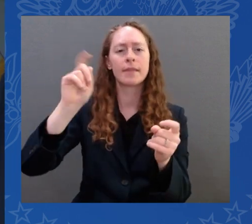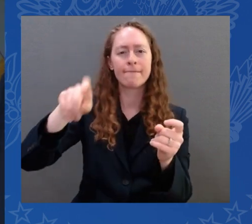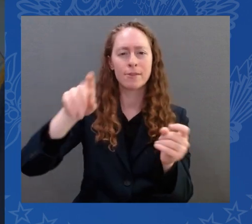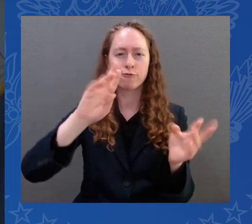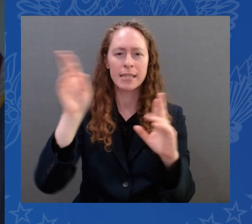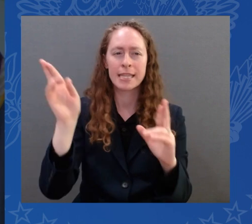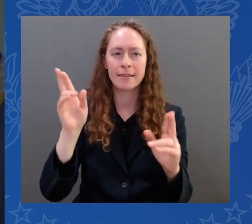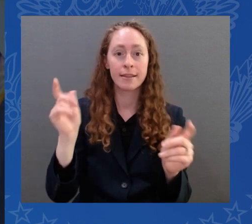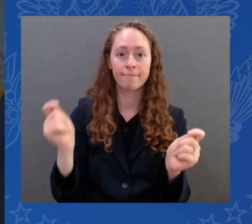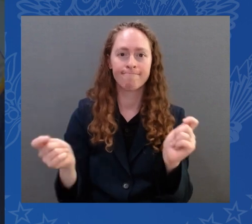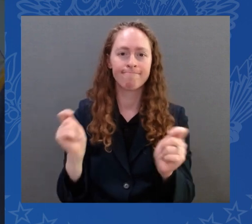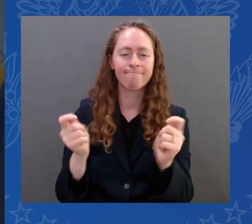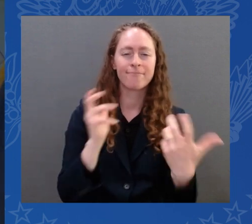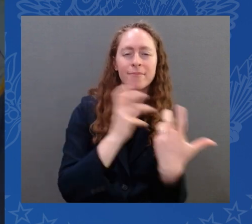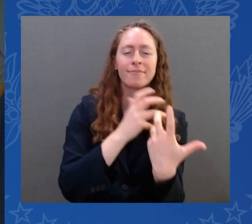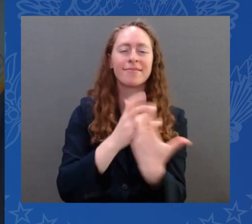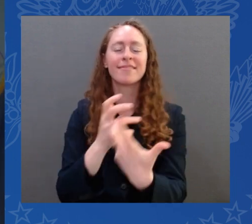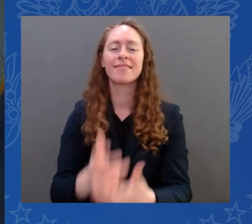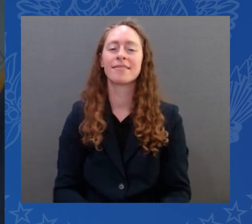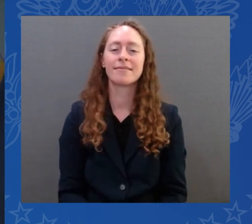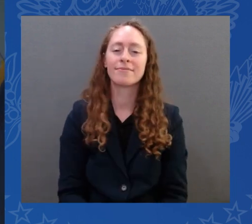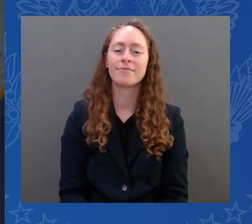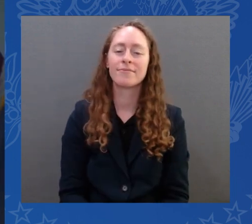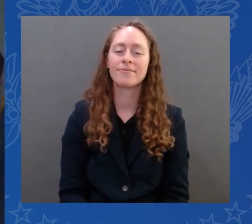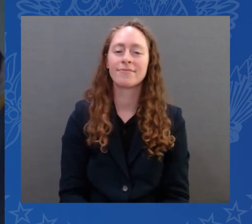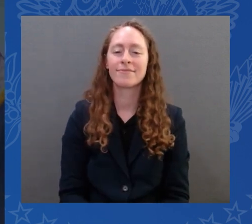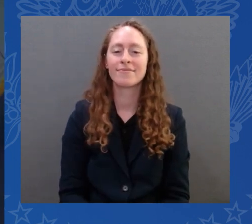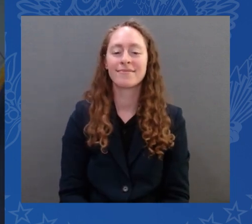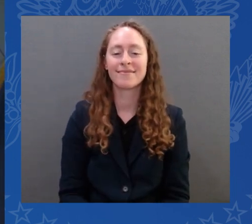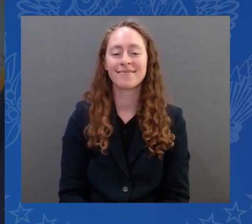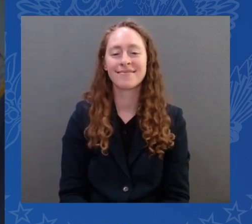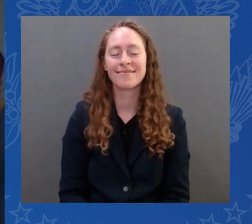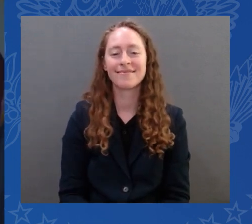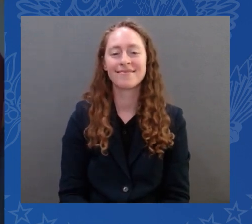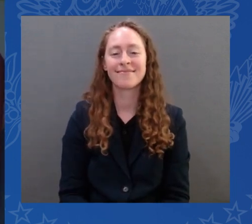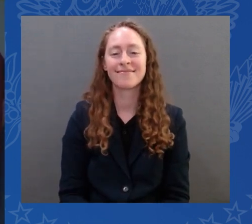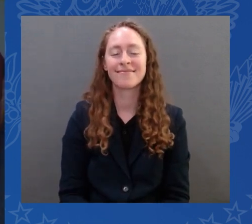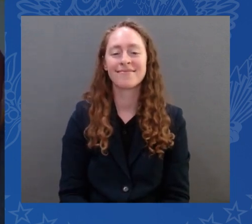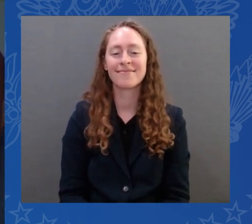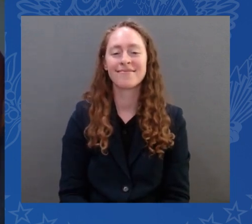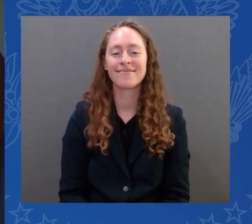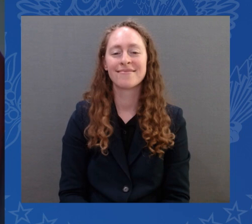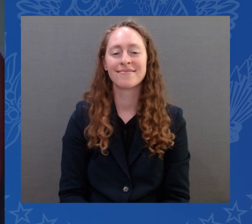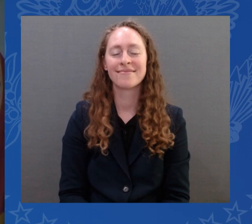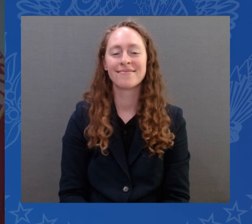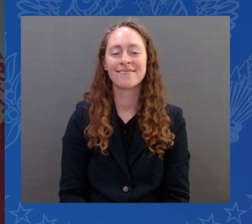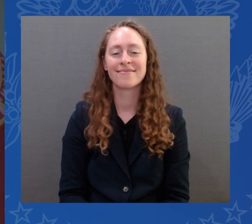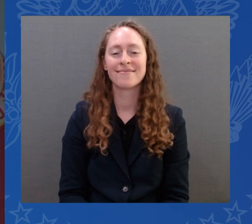No generation of graduates gets to pick what world they're going live -- they're going to graduate into.